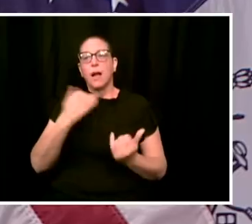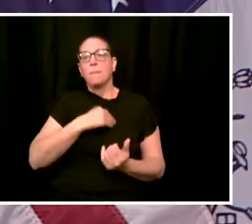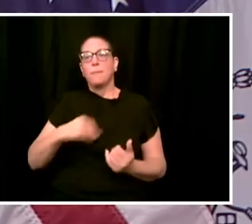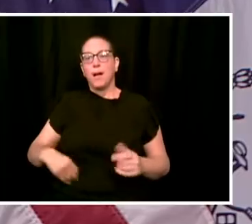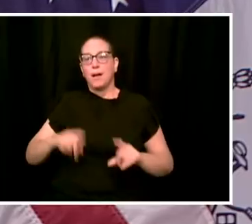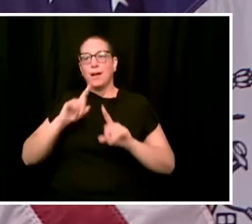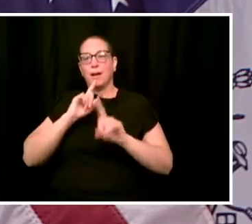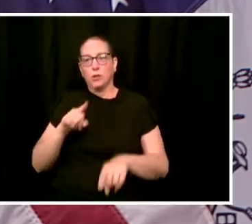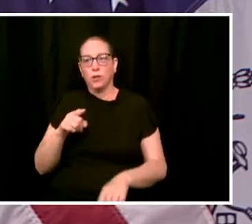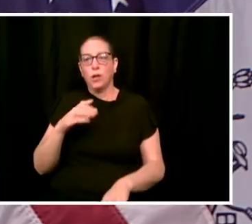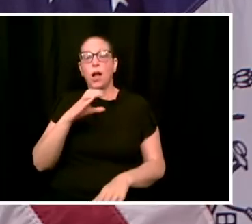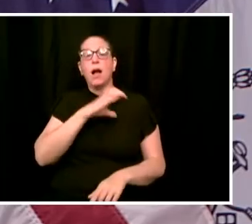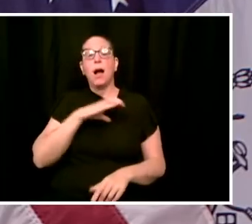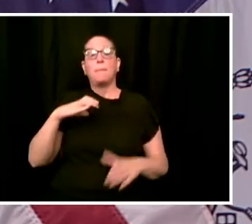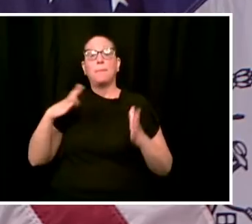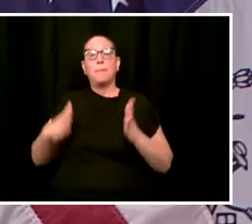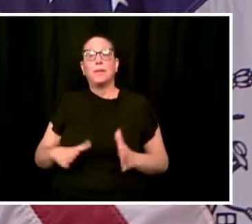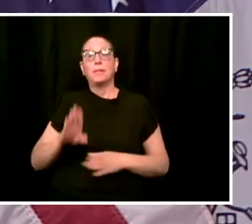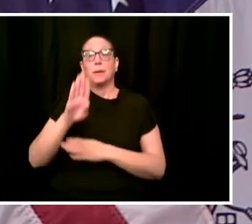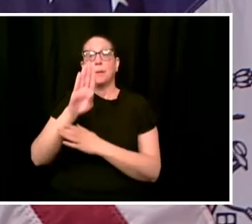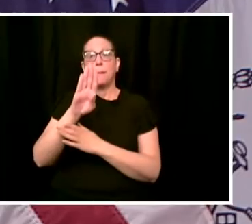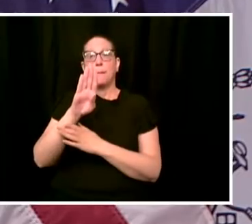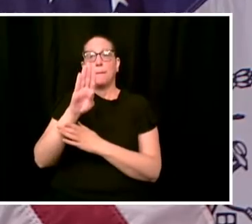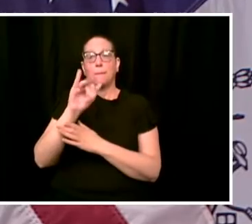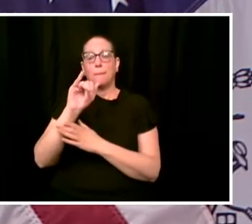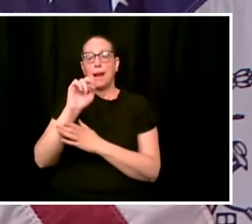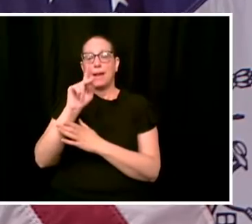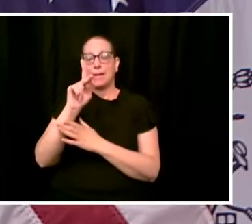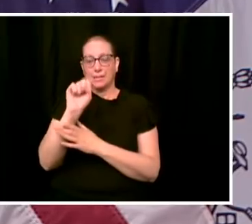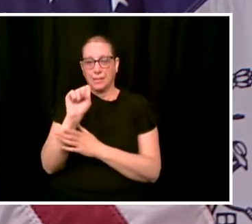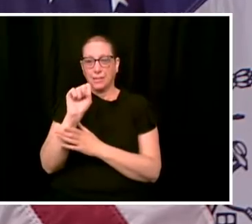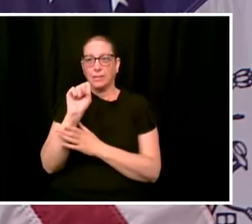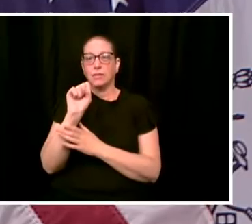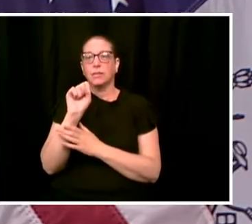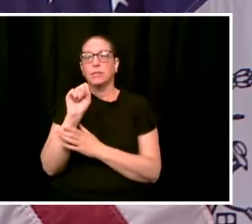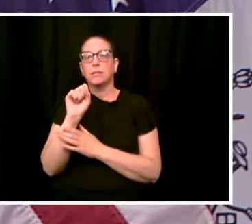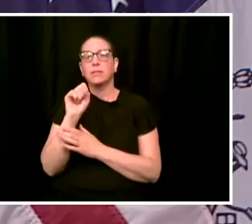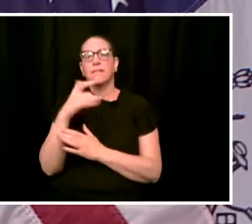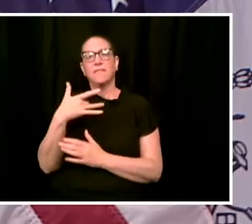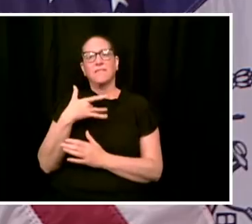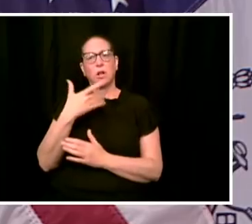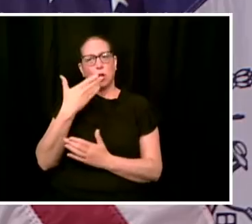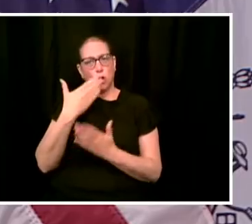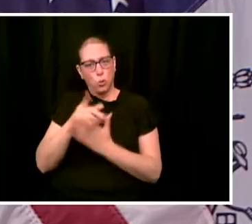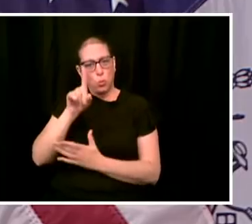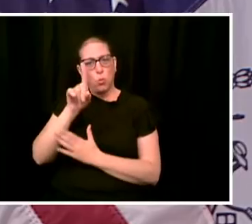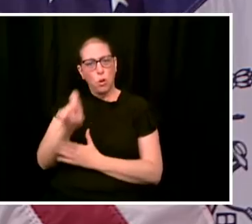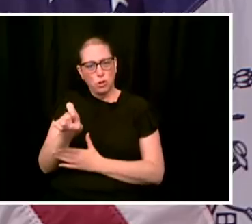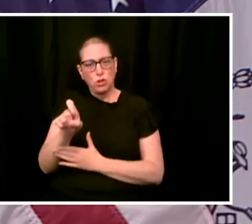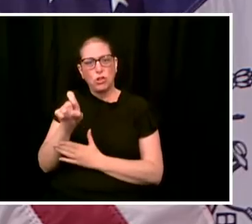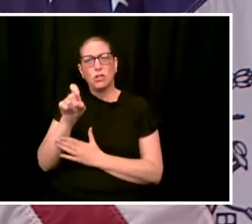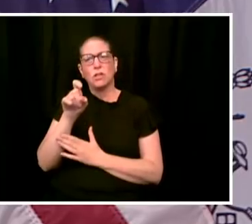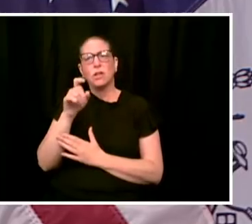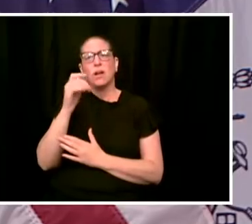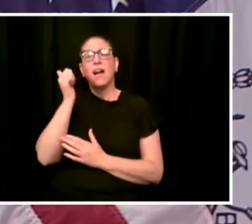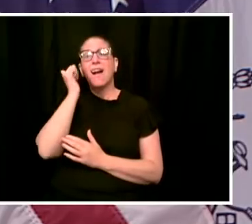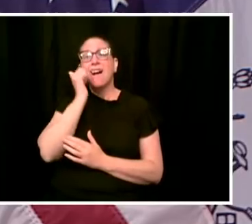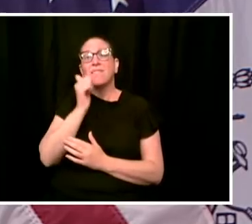YOU. NOW I WANT TO TURN TO COMMISSIONER BANKS, I THINK AARON'S QUESTION